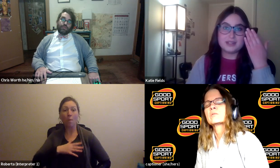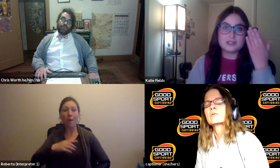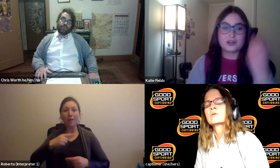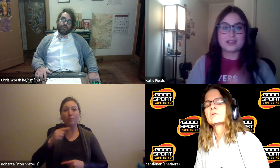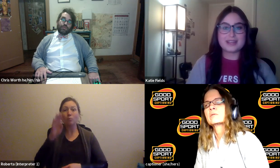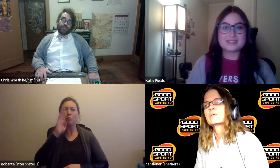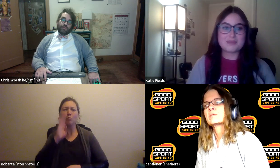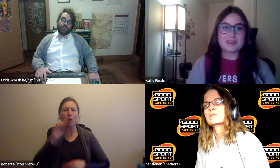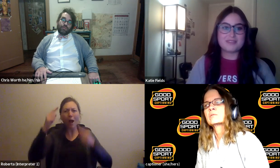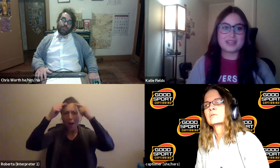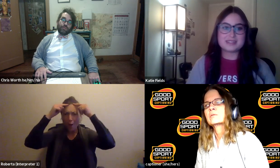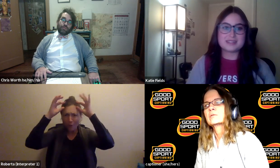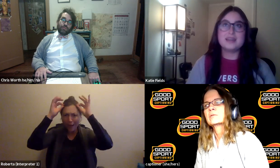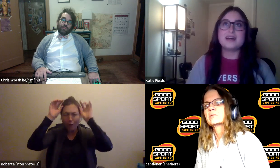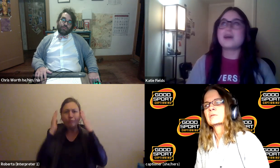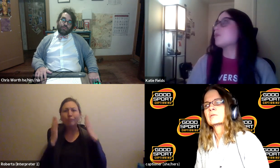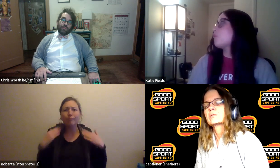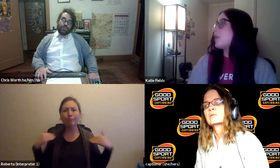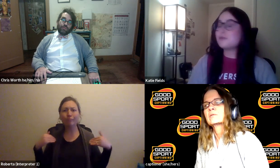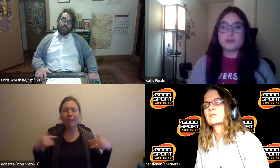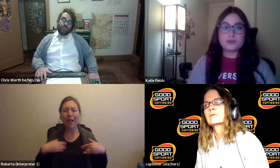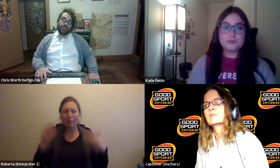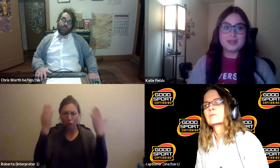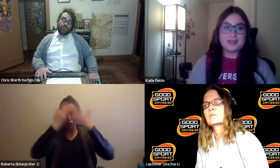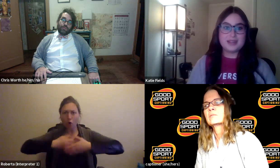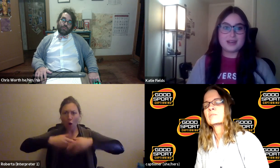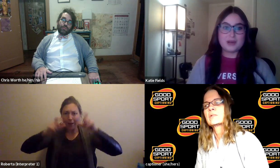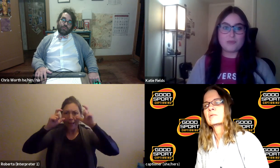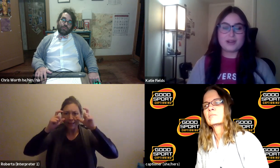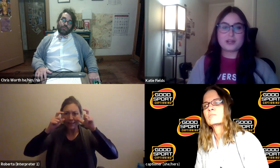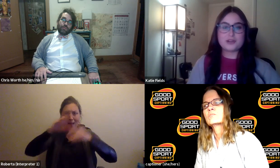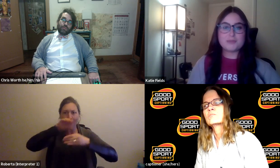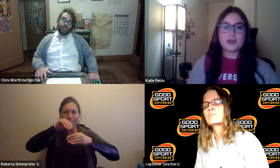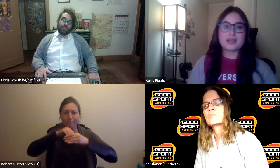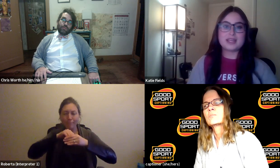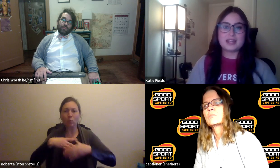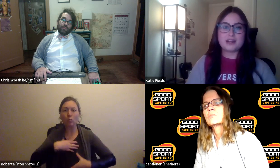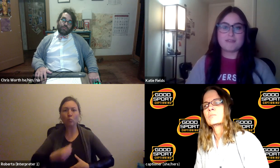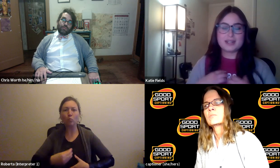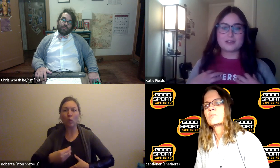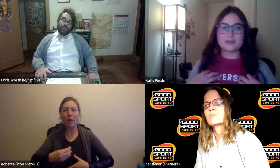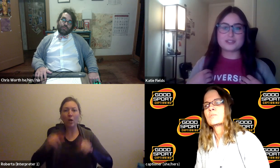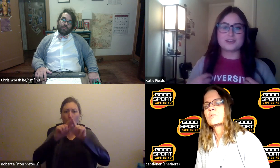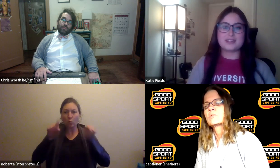dark glasses on my face, I'm in a white room, wearing a cream cart I GAN and red color shirt